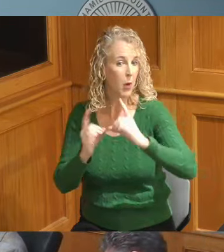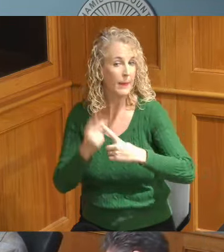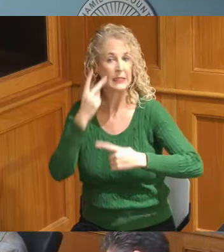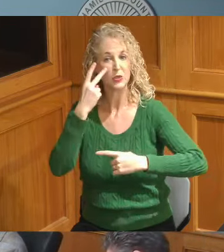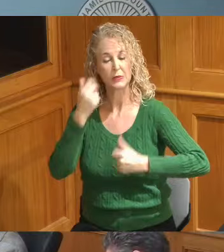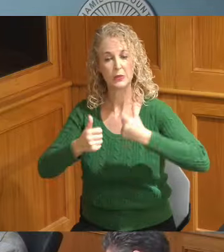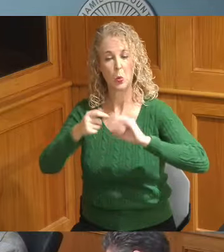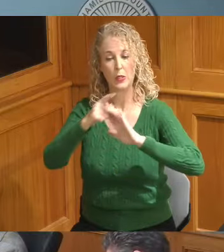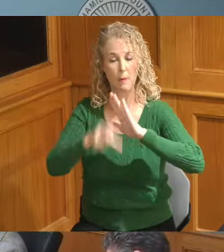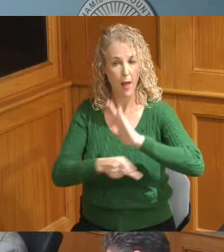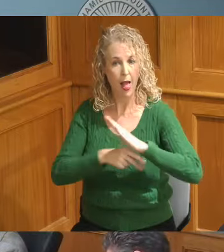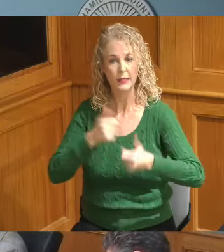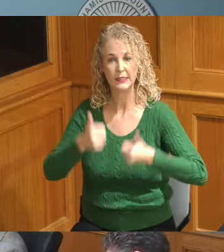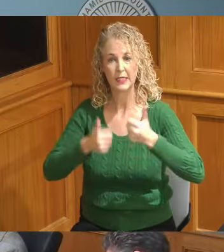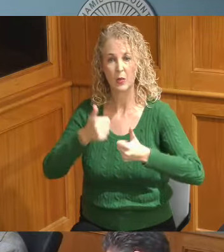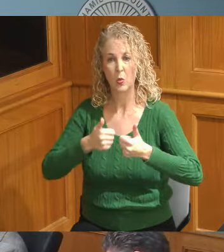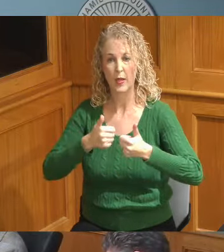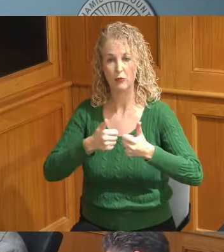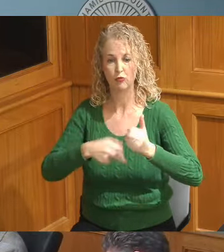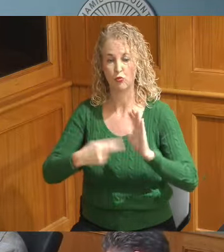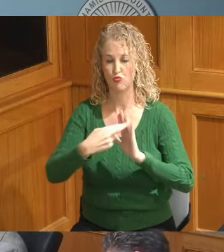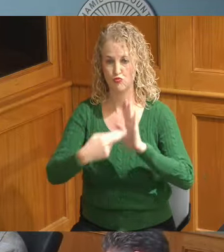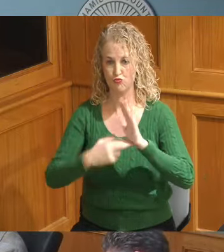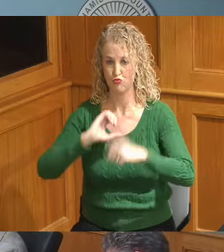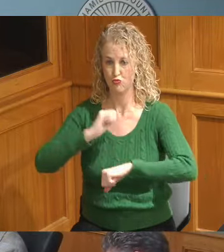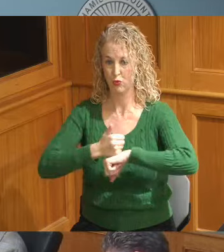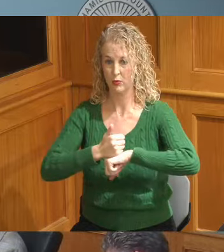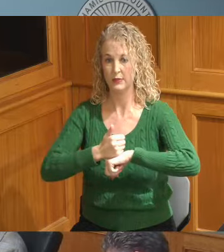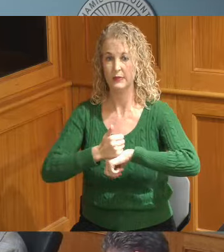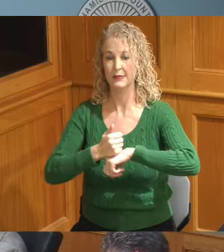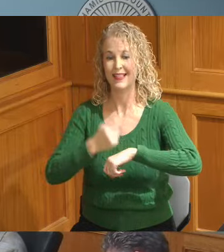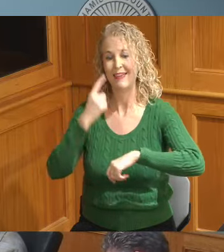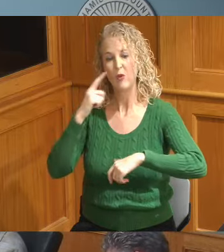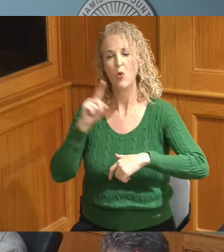and procedures do we need to put in place to effectively put guard rails on it, right? We